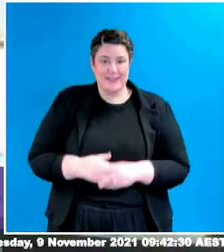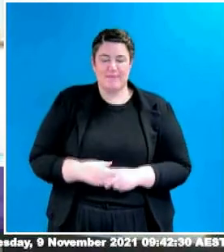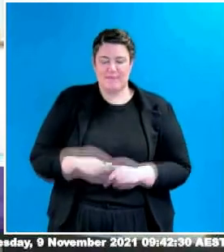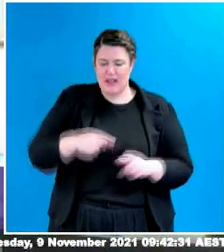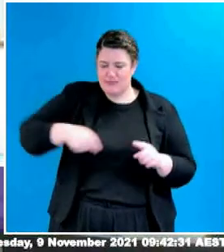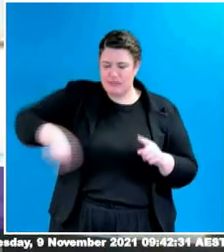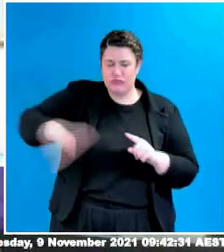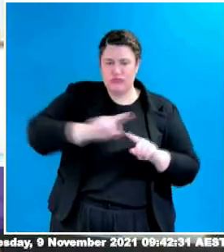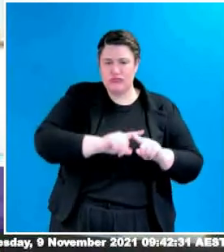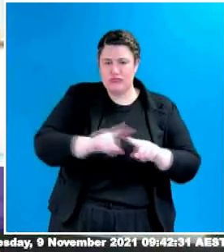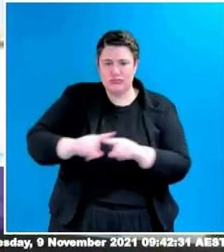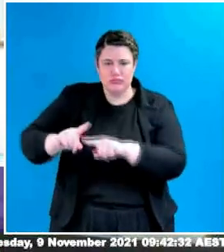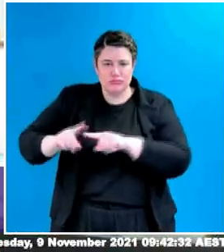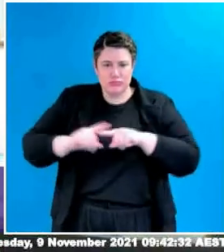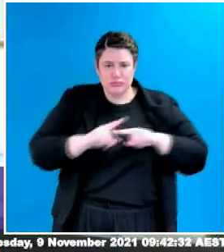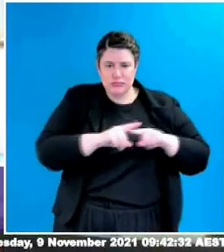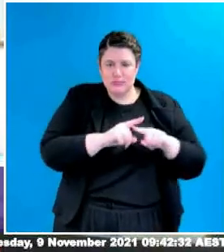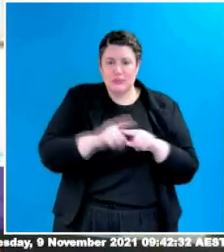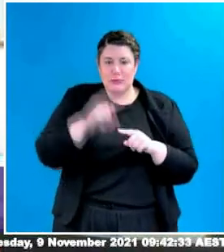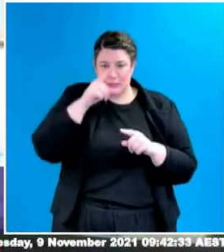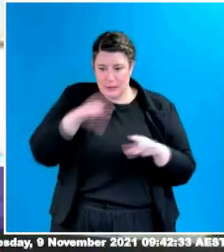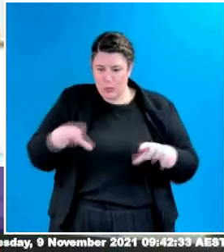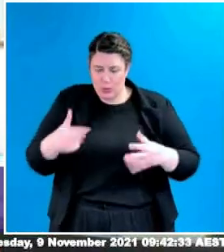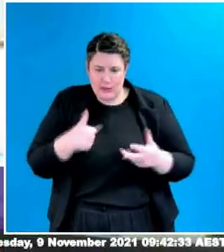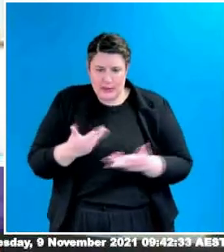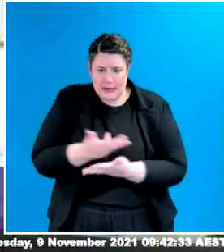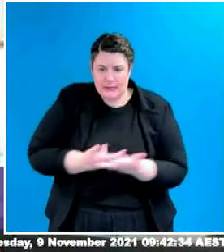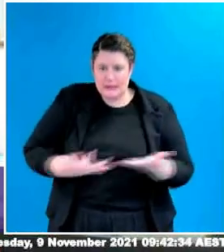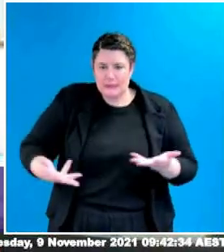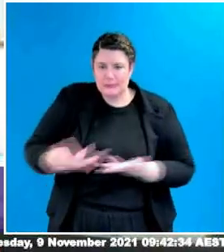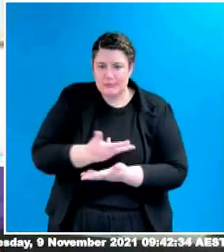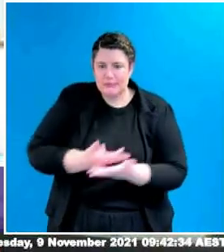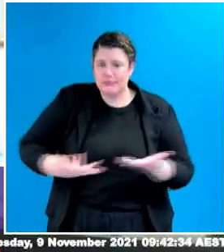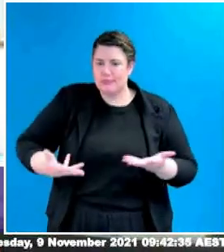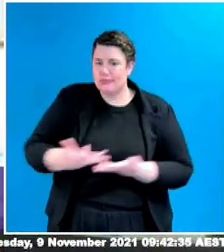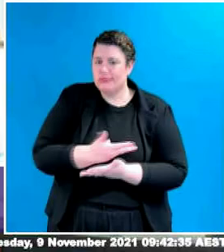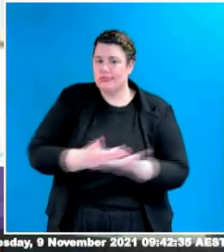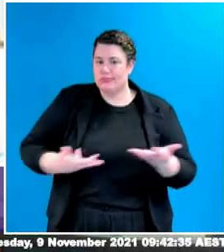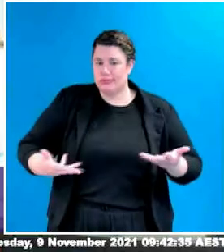the Justice and Community Safety Directorate, and Penelope Layland.